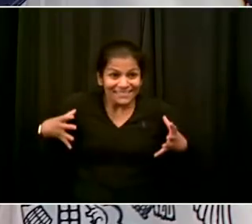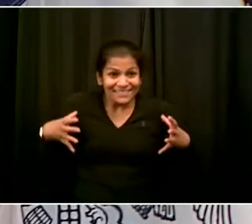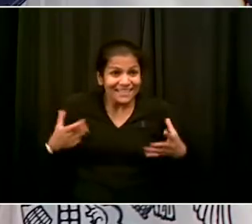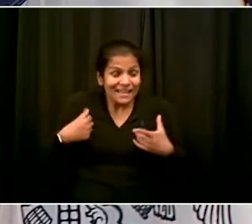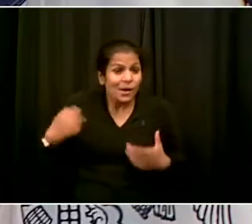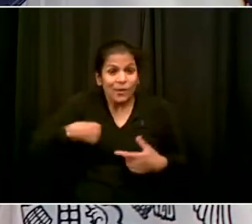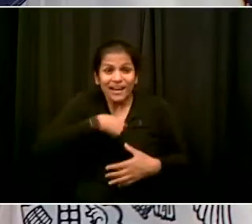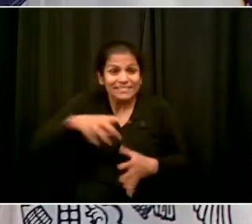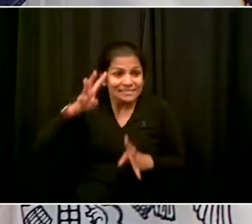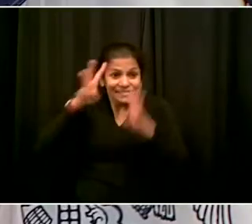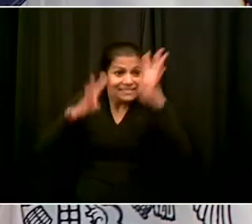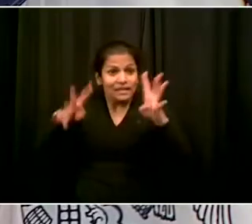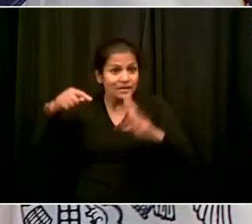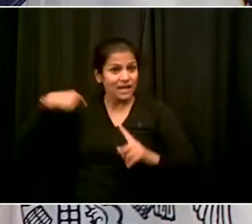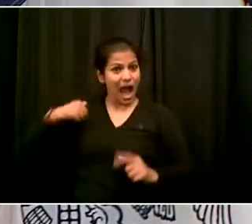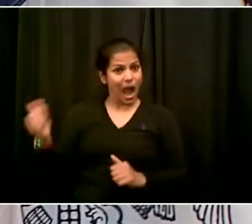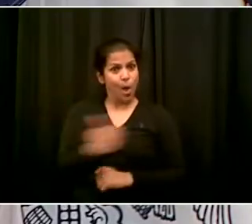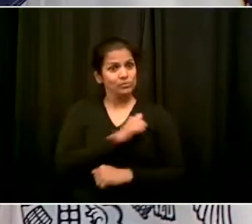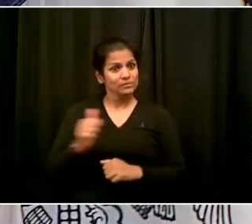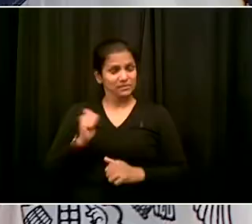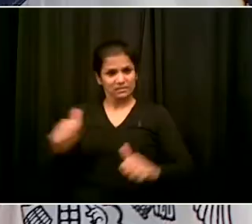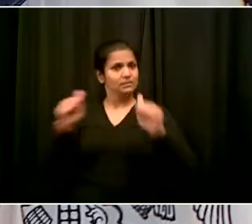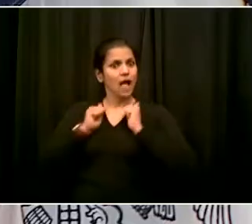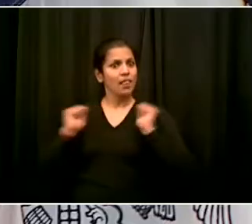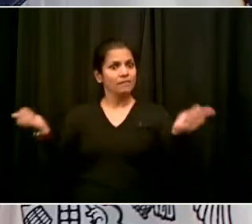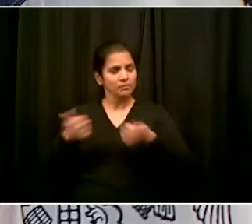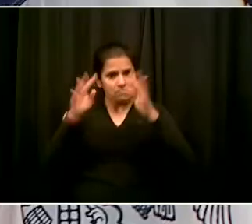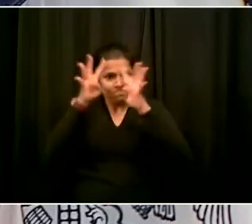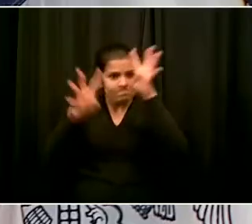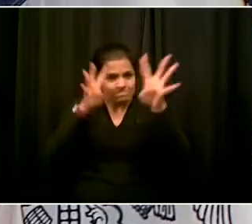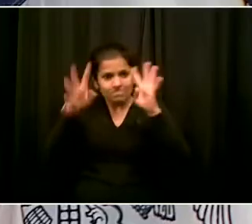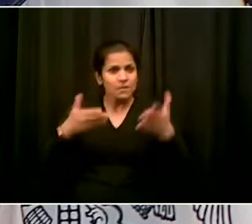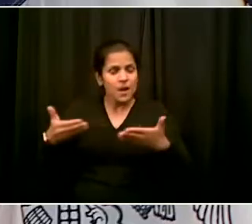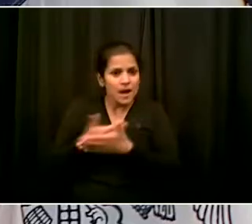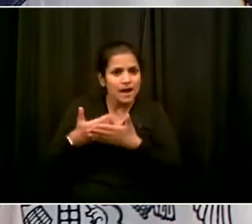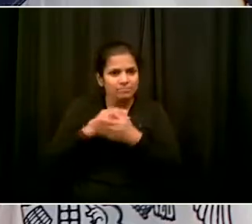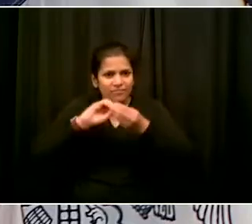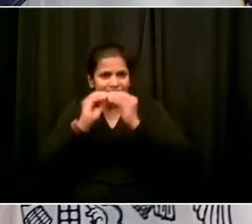AGAIN, THE SPIRIT OF THIS CITY,